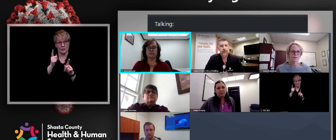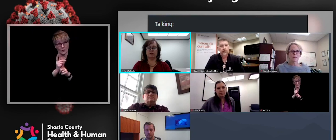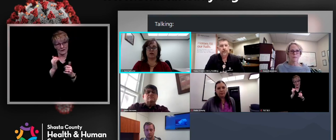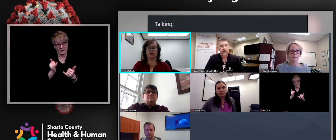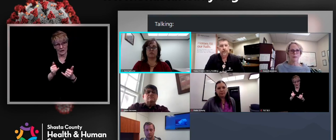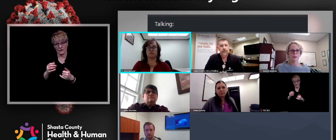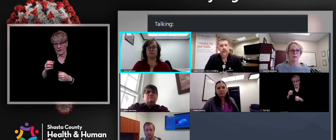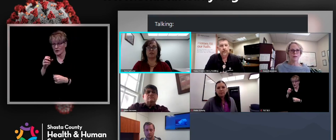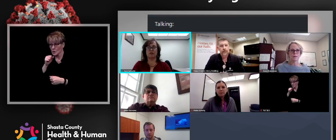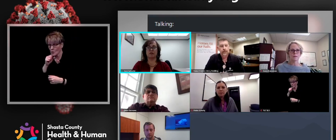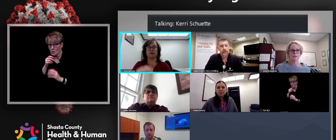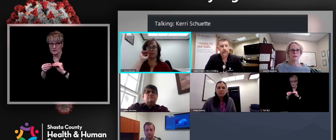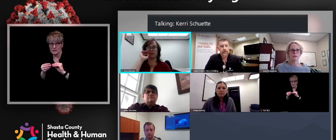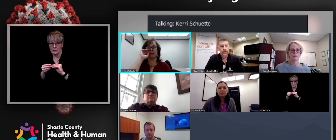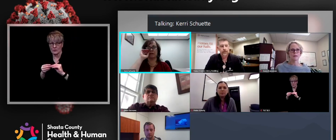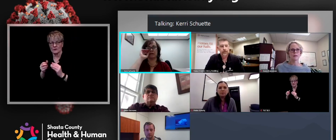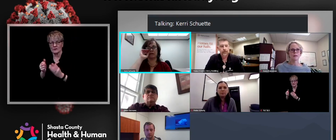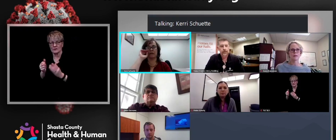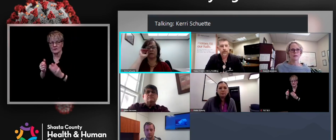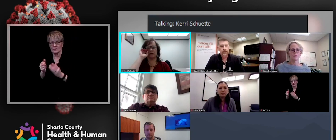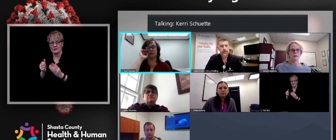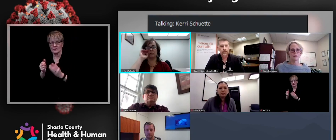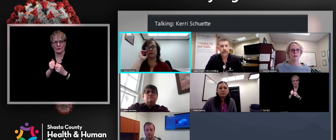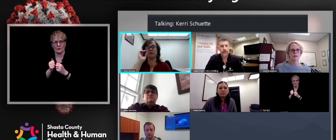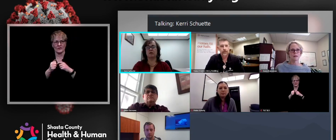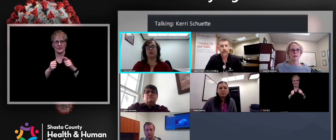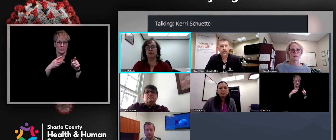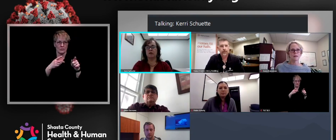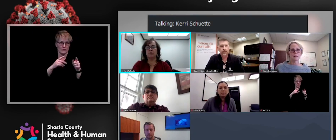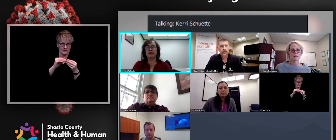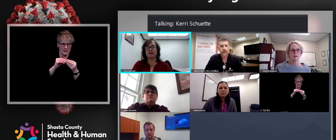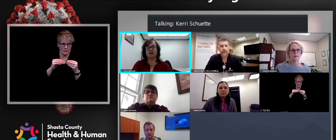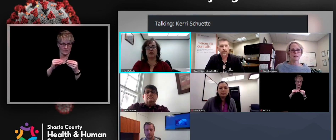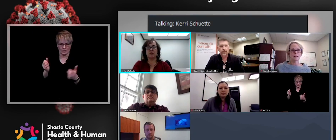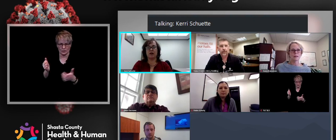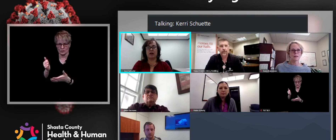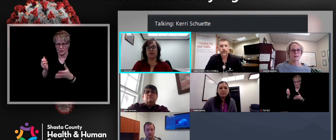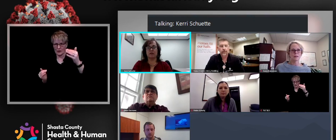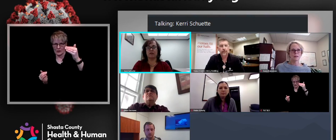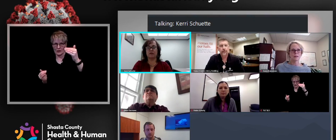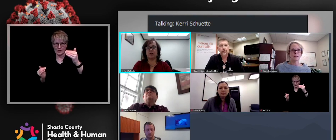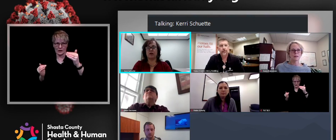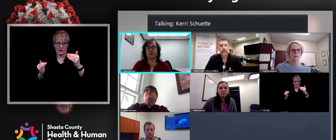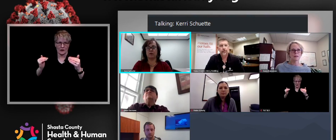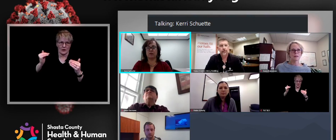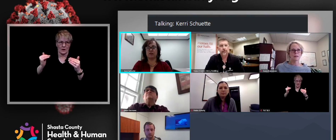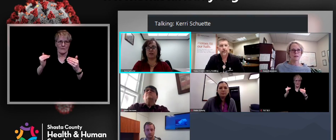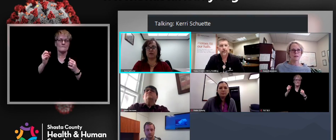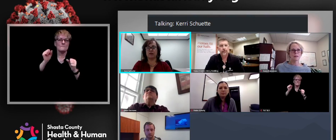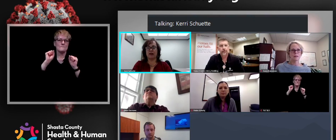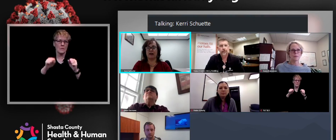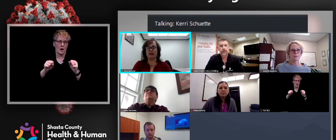Okay. So Doni, go ahead and send me just another message if you have a followup question for that.